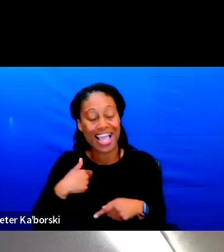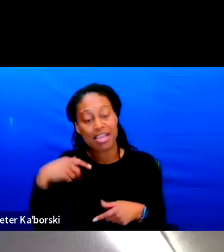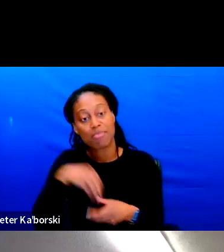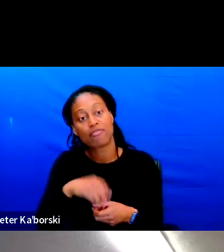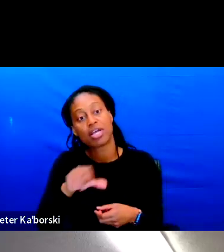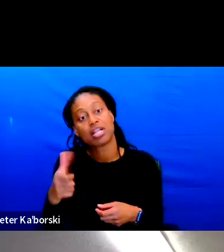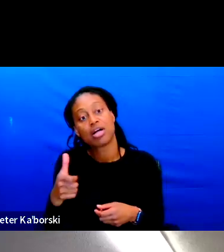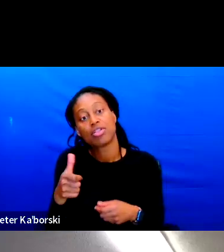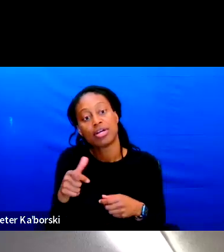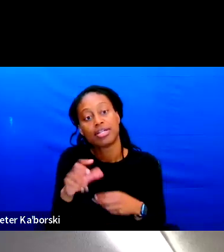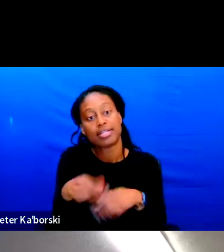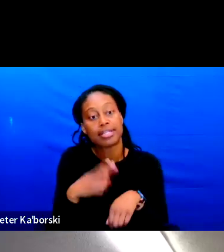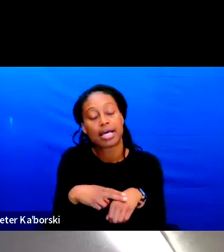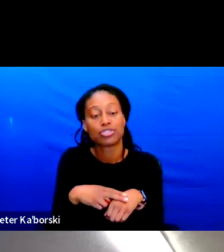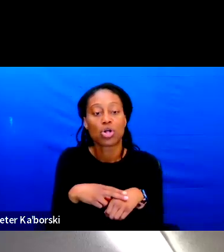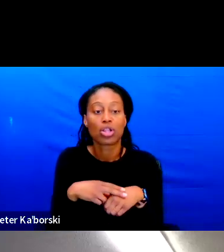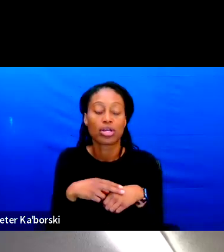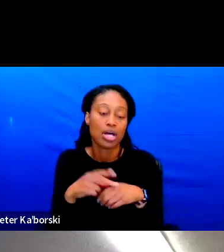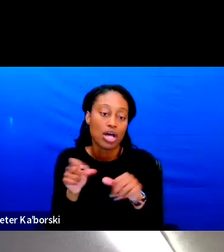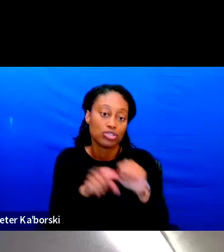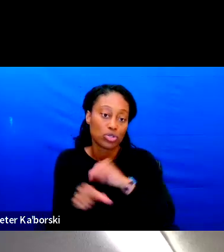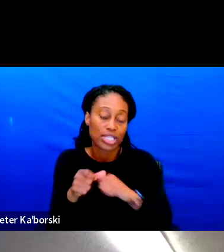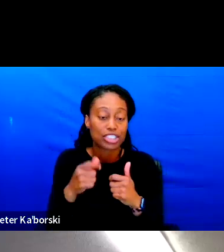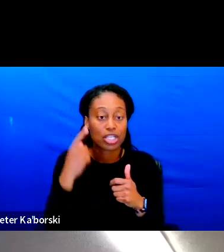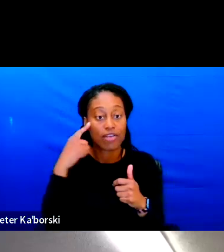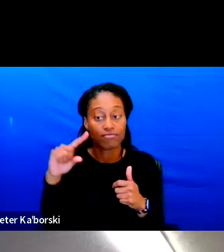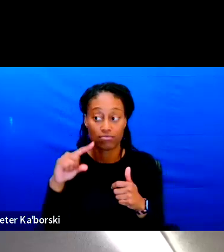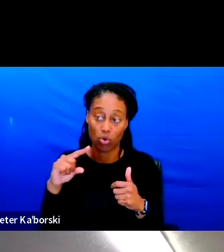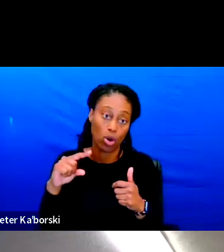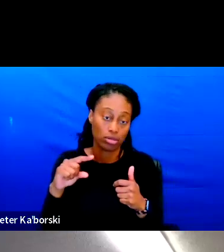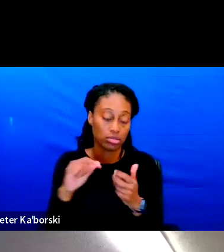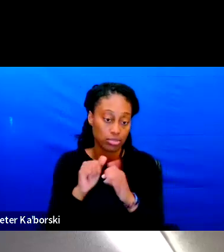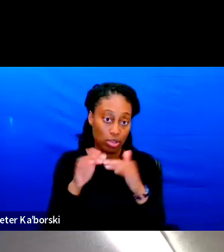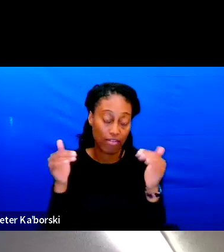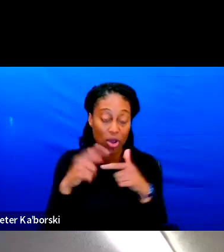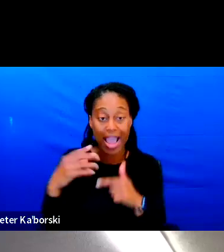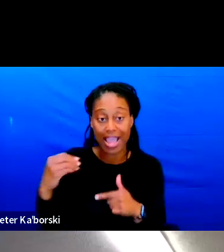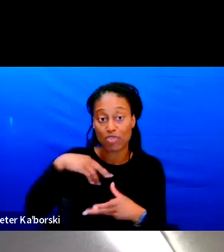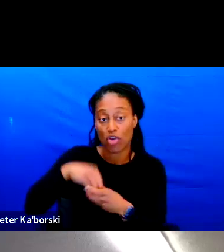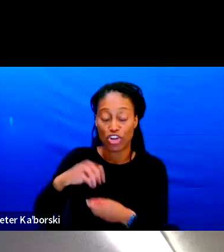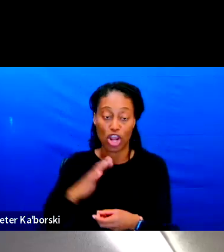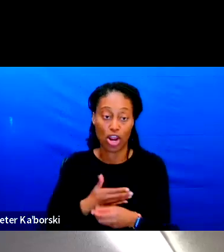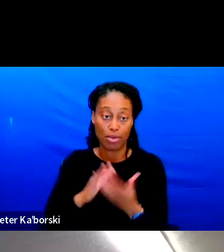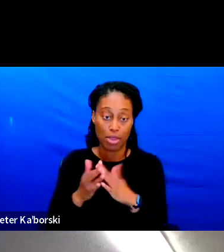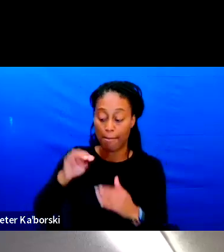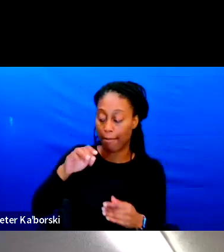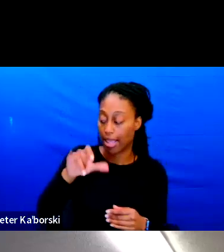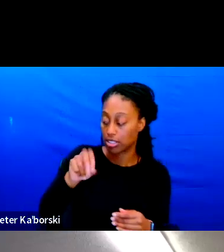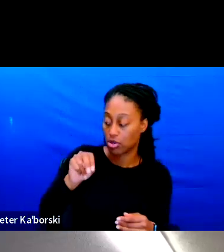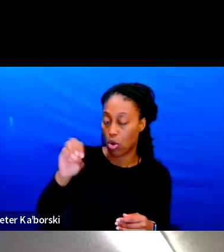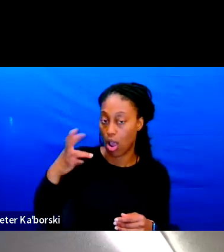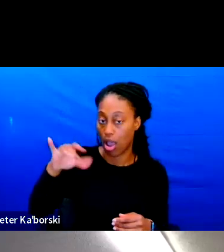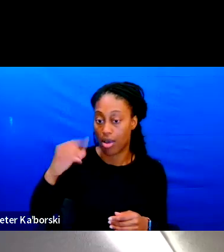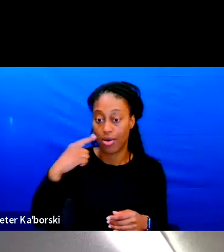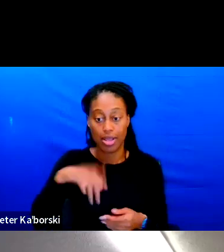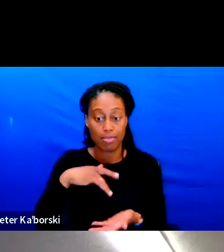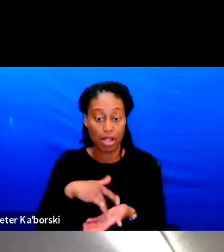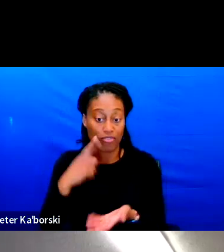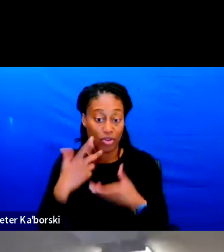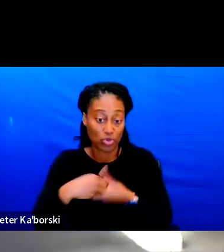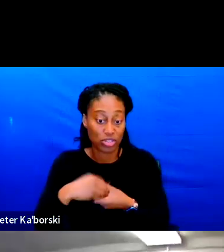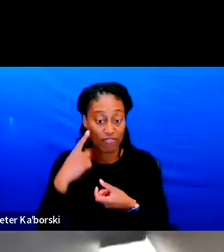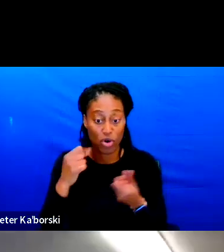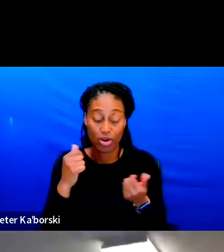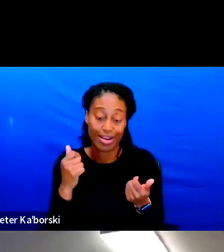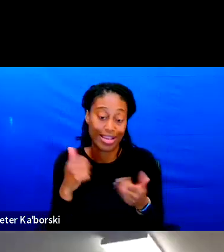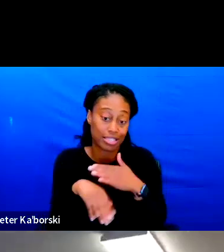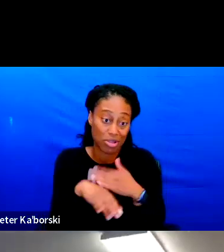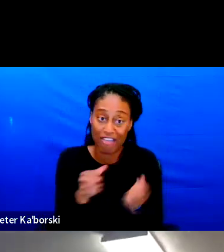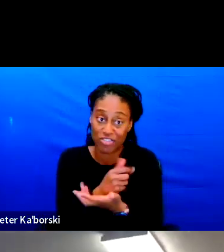Adam Ayers w/ APRIL: I'm really involved in our local community, Mason, Ohio, on the part Board, with inclusion and accessibility of all of our parks and recreation areas. And